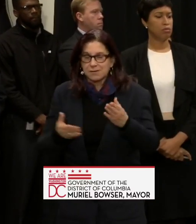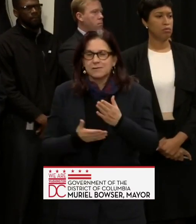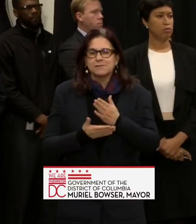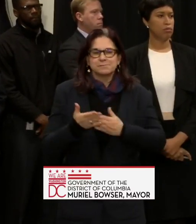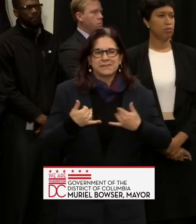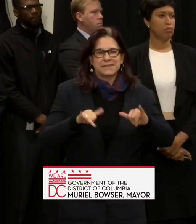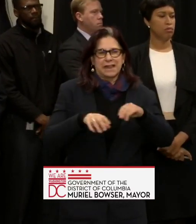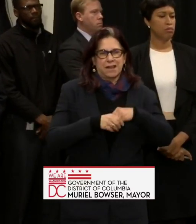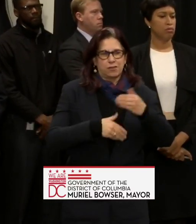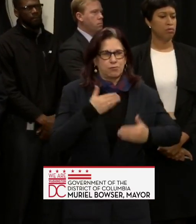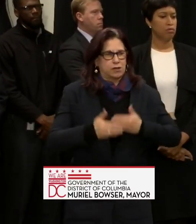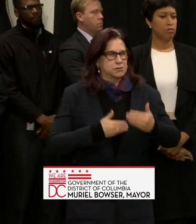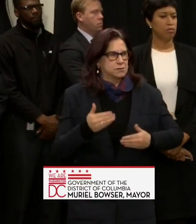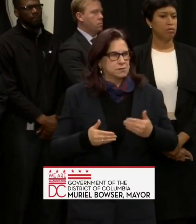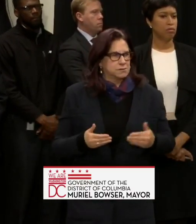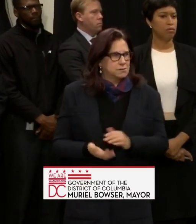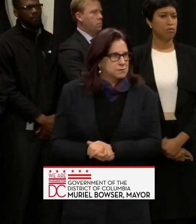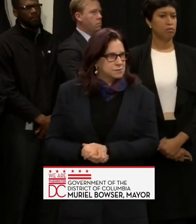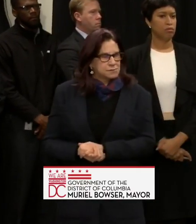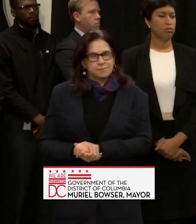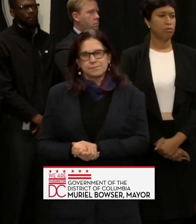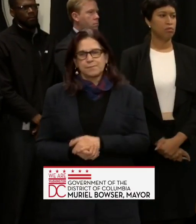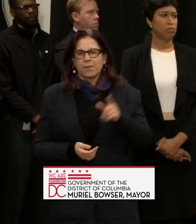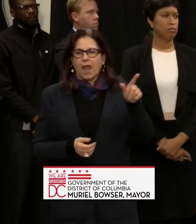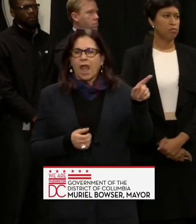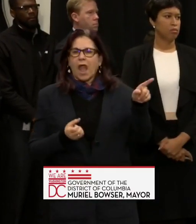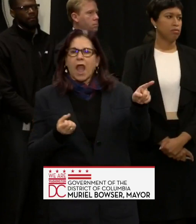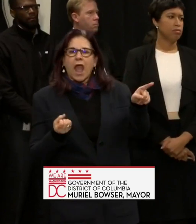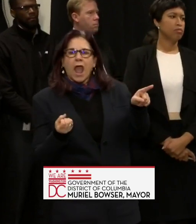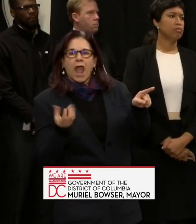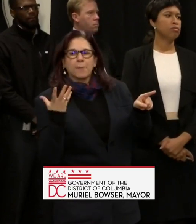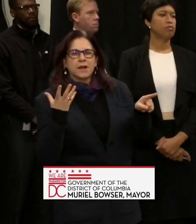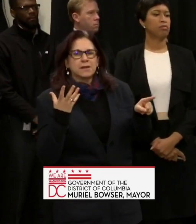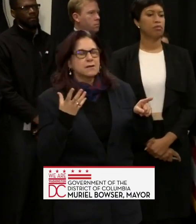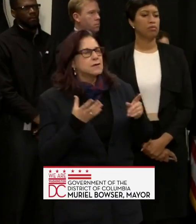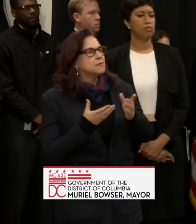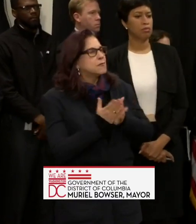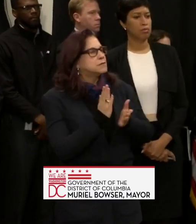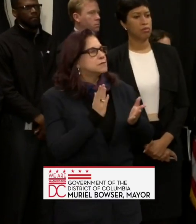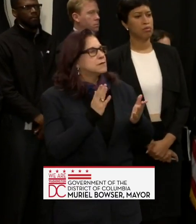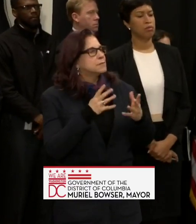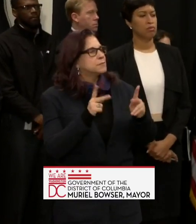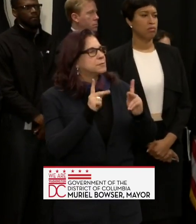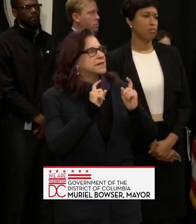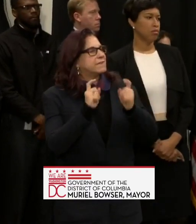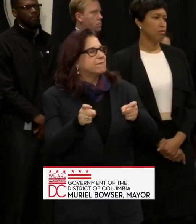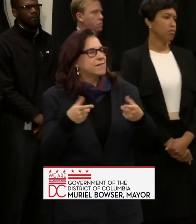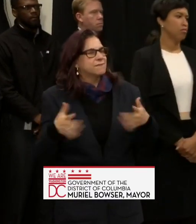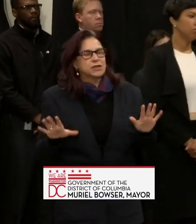EXCUSE ME? >> HOW MANY HAVE BEEN GRANTED? I DON'T HAVE THE SPECIFIC NUMBER ON THAT. WILL THERE BE DESIGNATED SPACES ALONG THE ROUTE AROUND